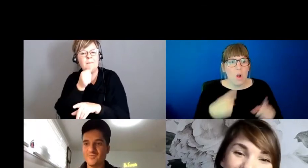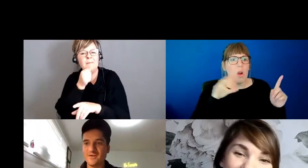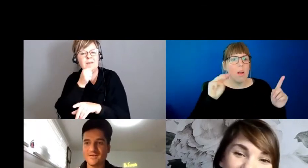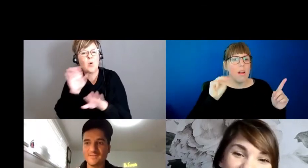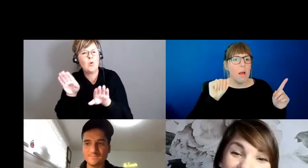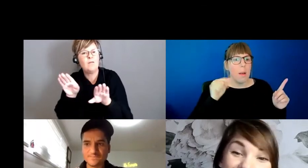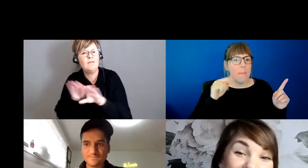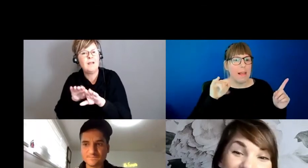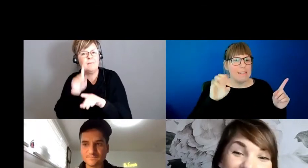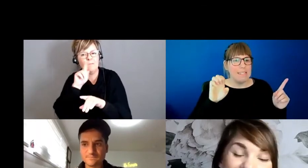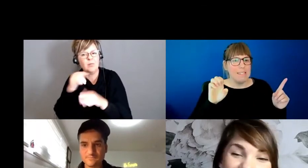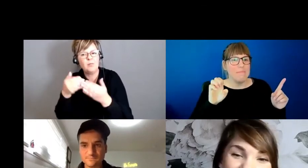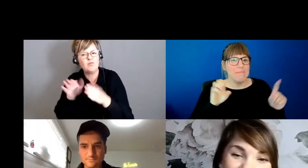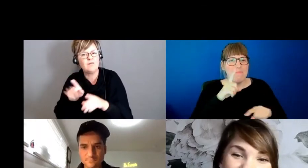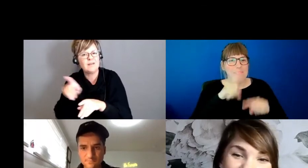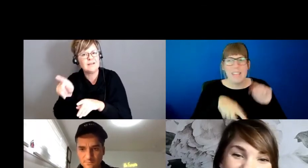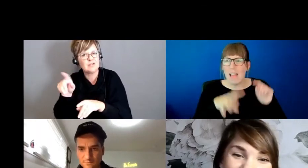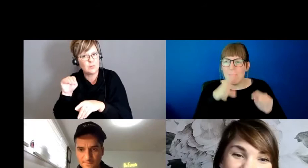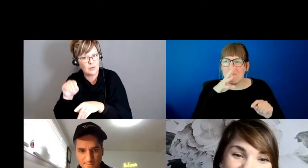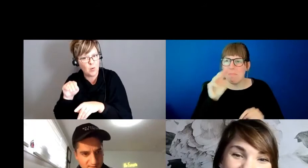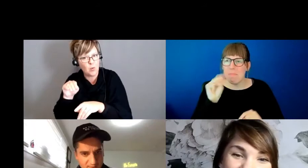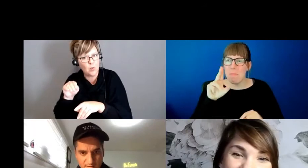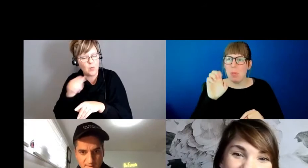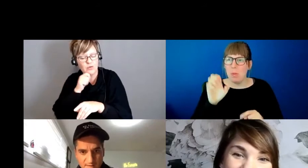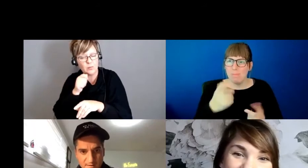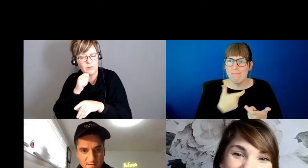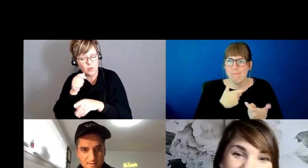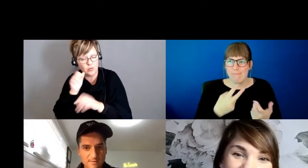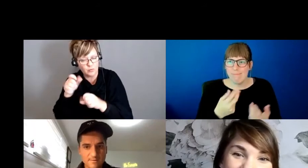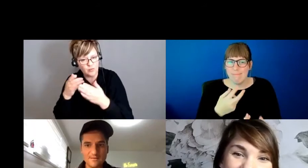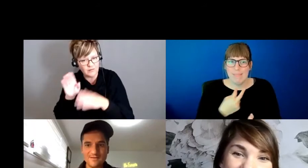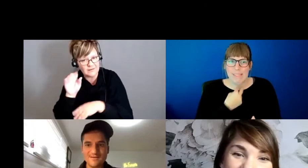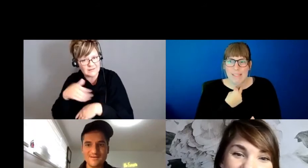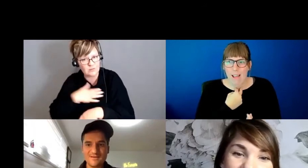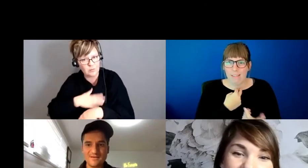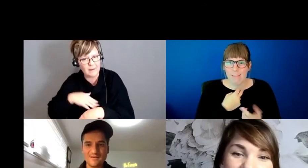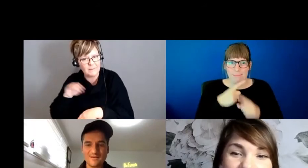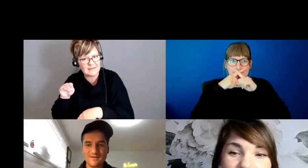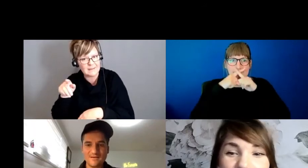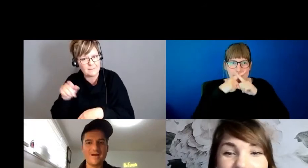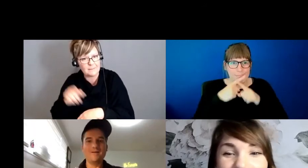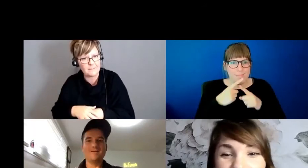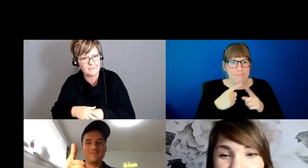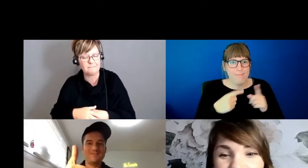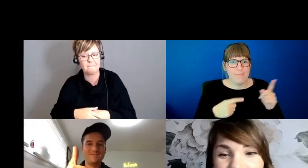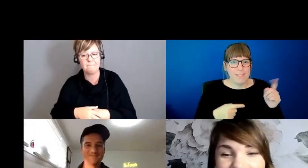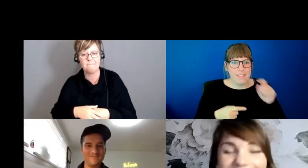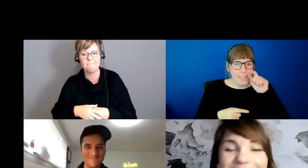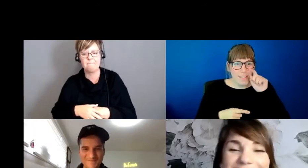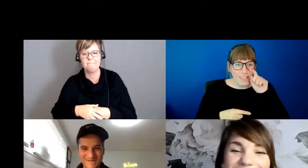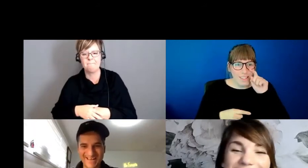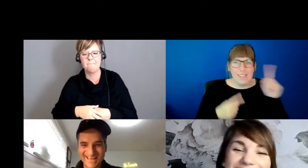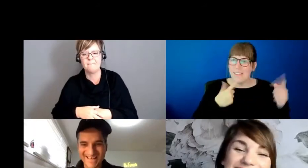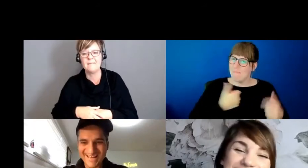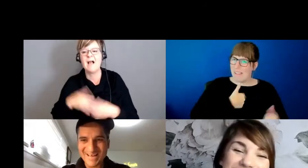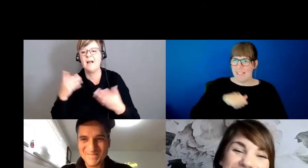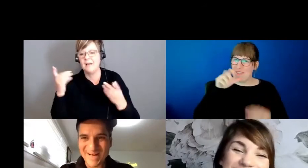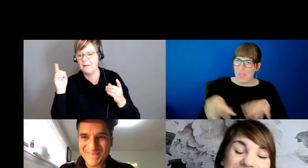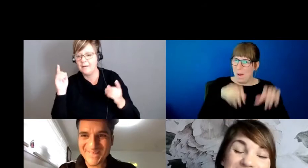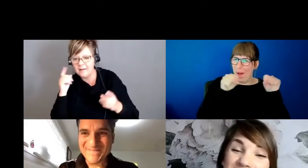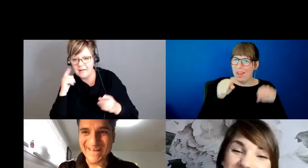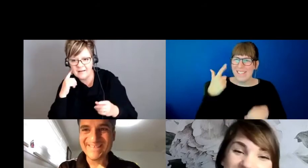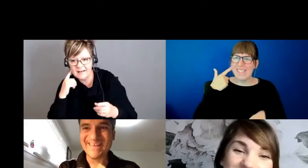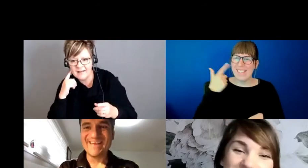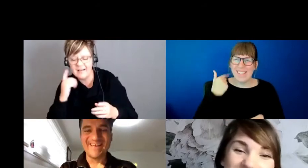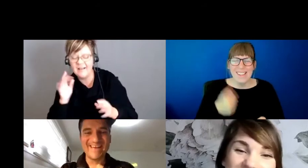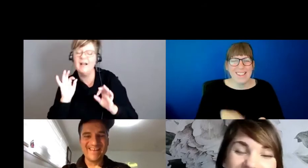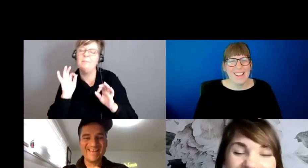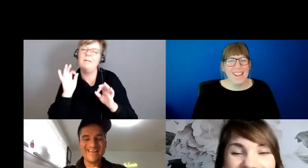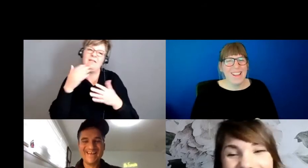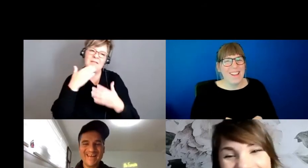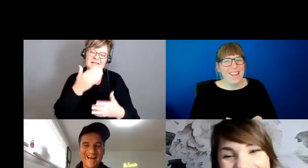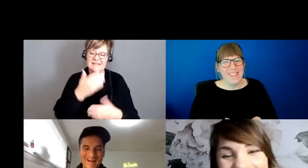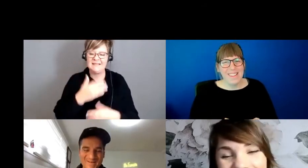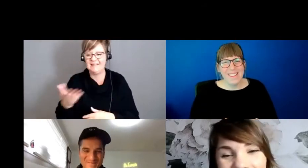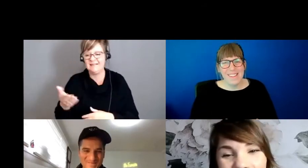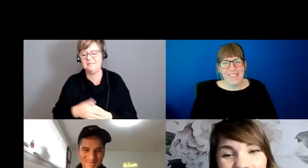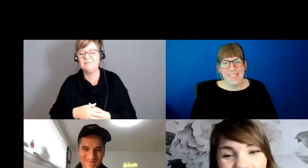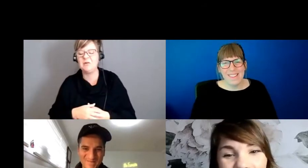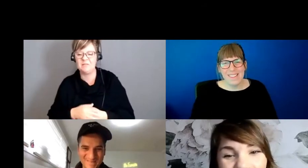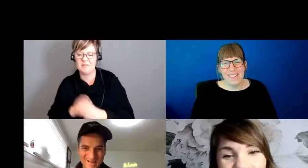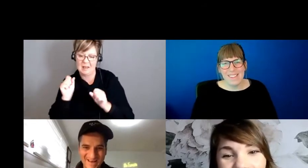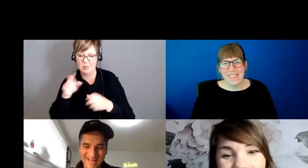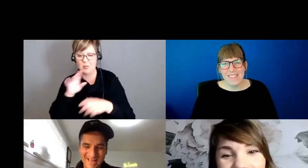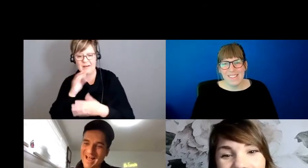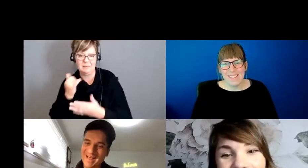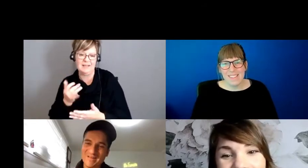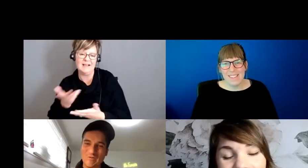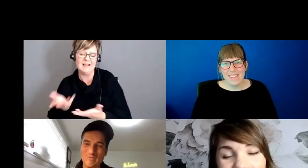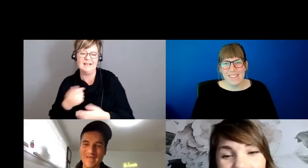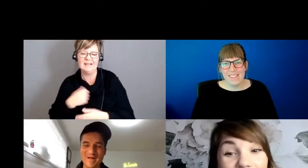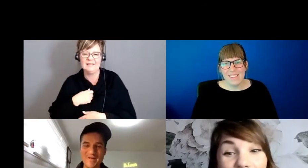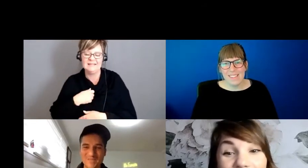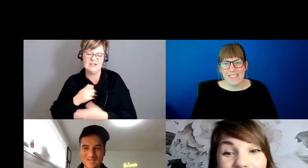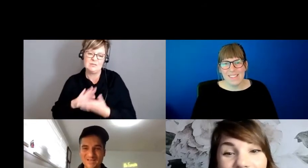REASON. >> Maxime: BECAUSE I'M NOT THE HOST. >> Luca: PERFECT. THANK YOU. SORRY. >> Maxime: